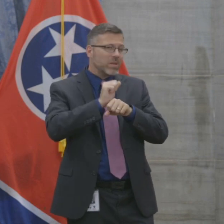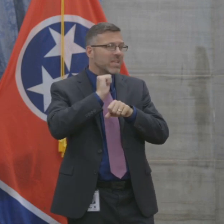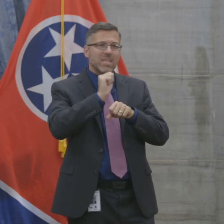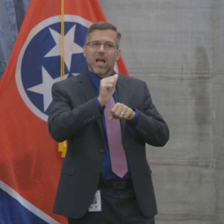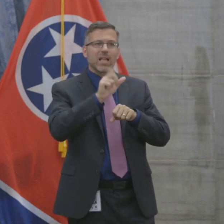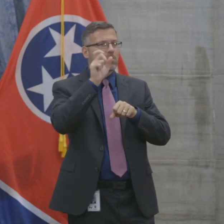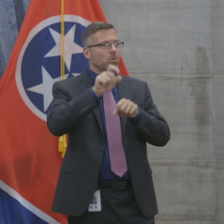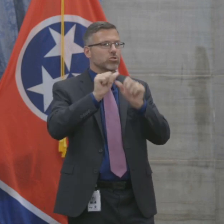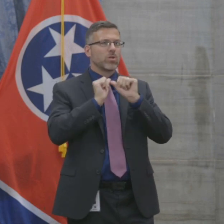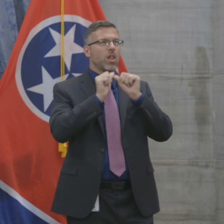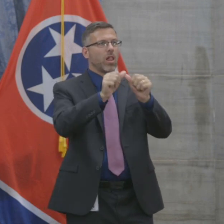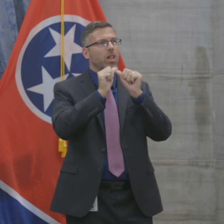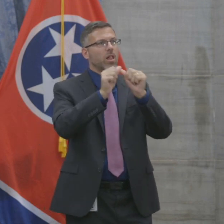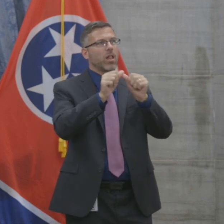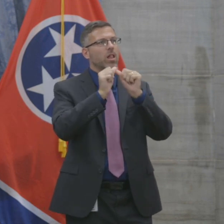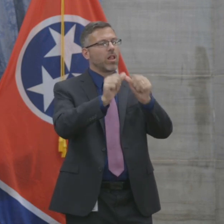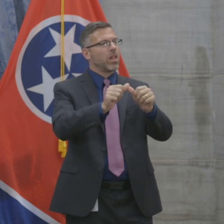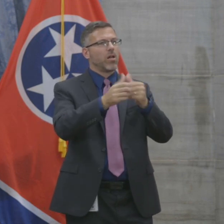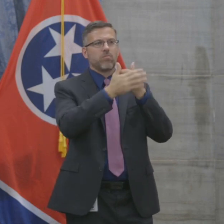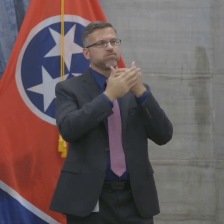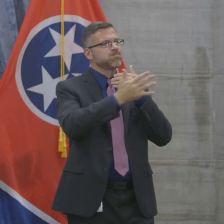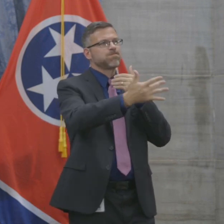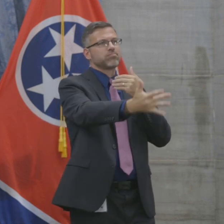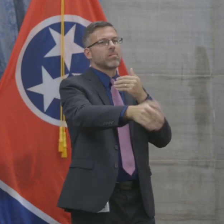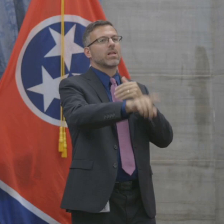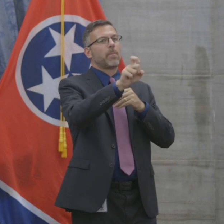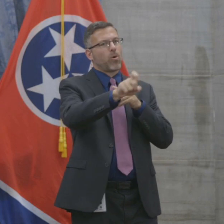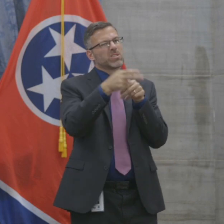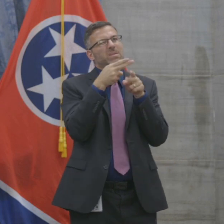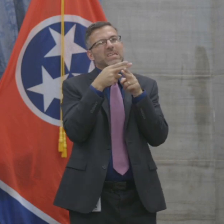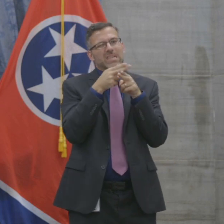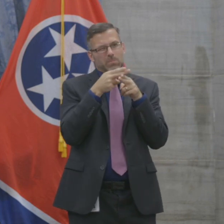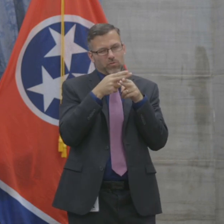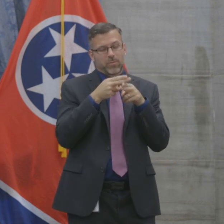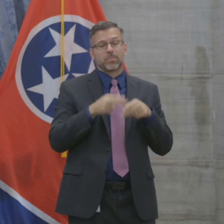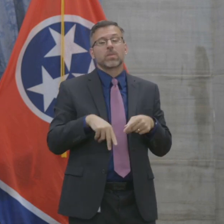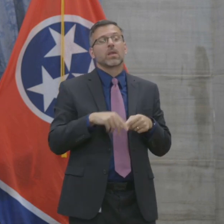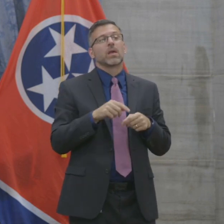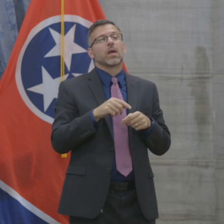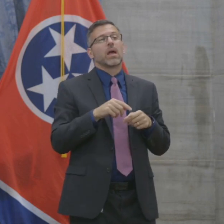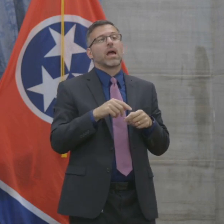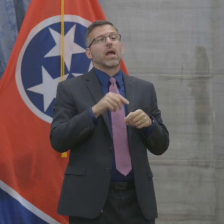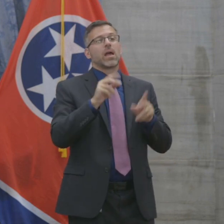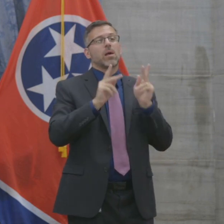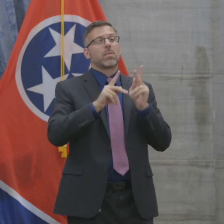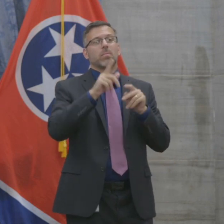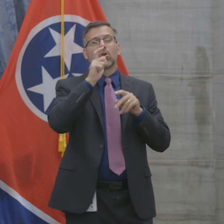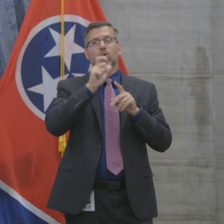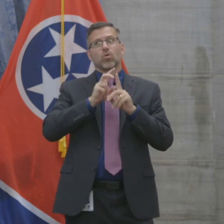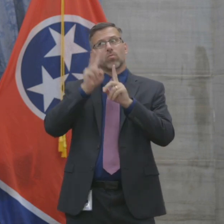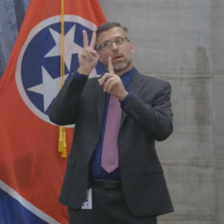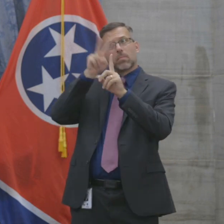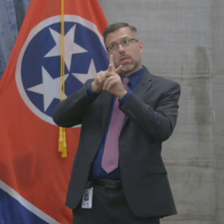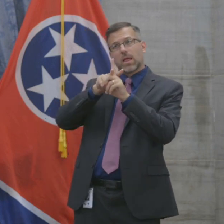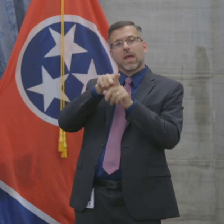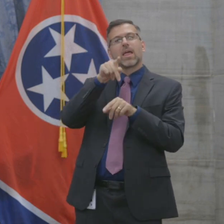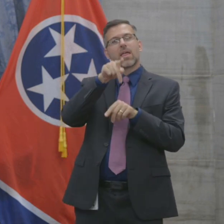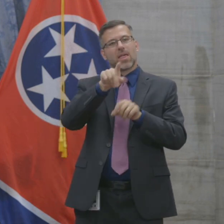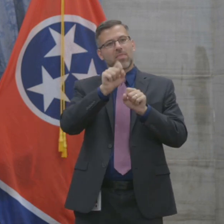The second update is on the work search requirements. In a nutshell that means if you are on unemployment insurance,